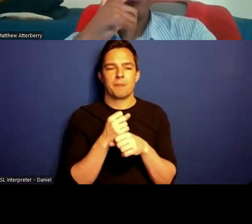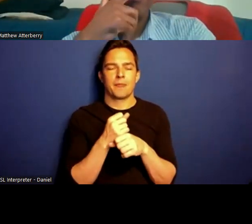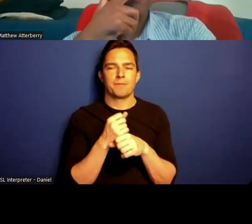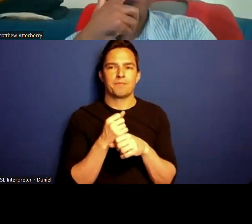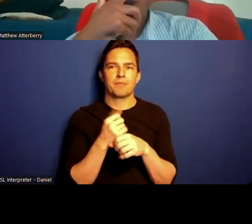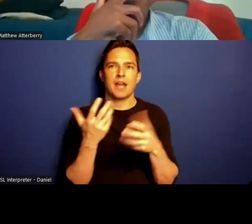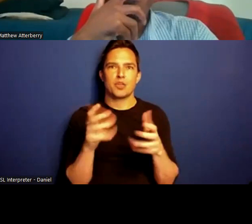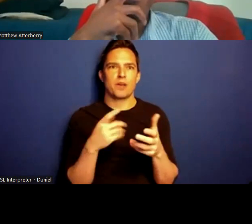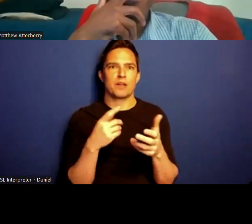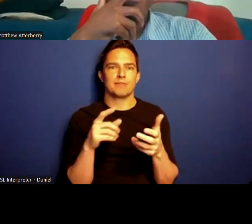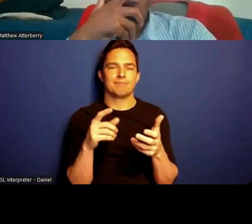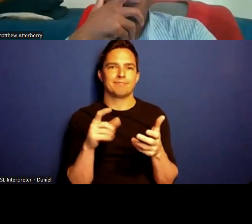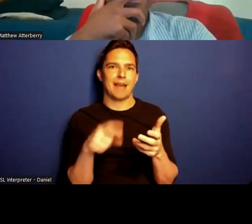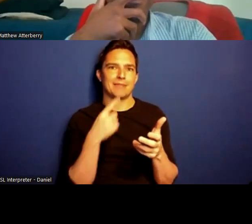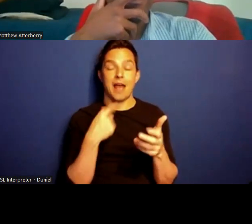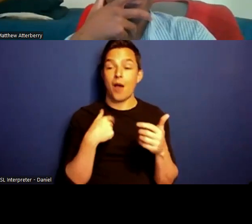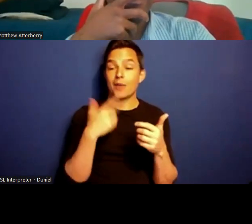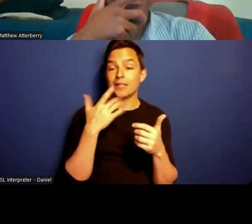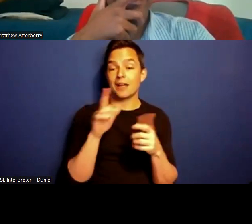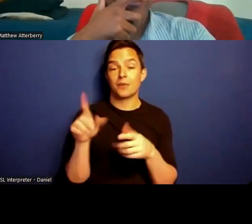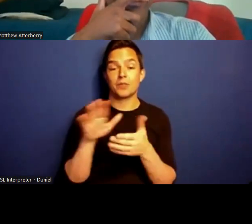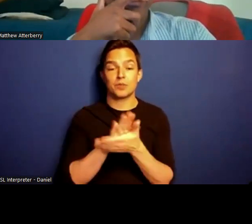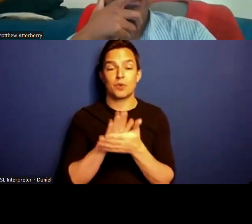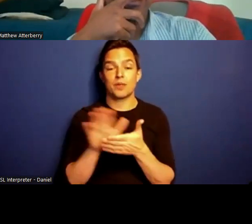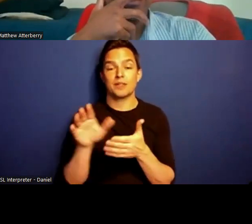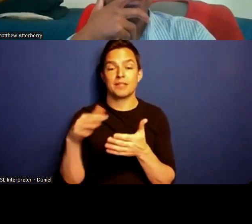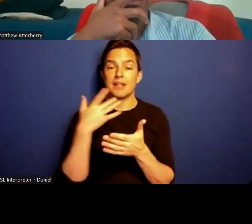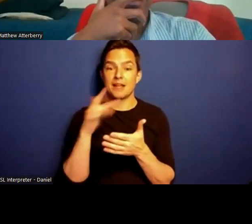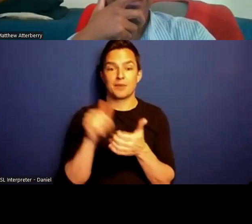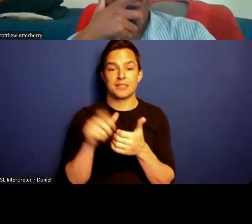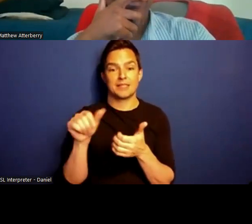that I went to a school that had disability studies program. So yeah, I think there is